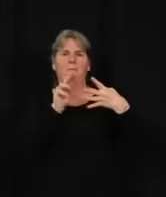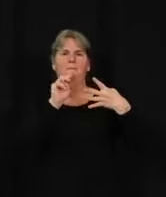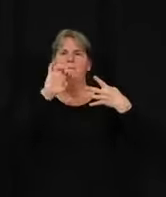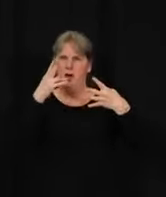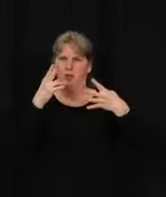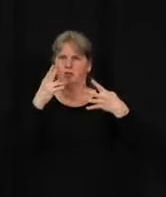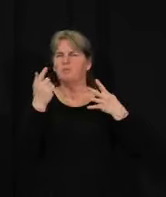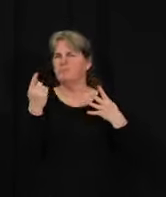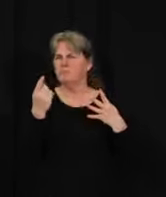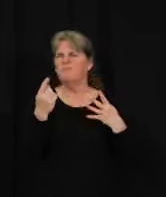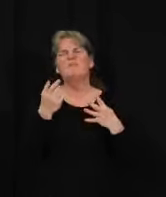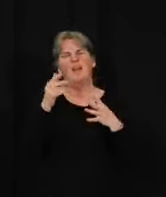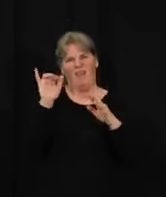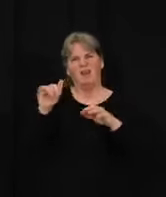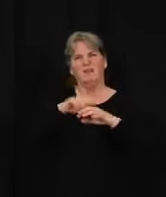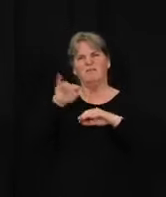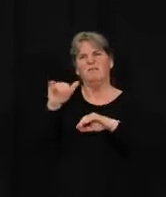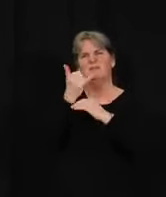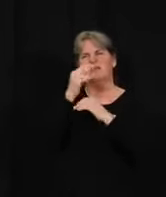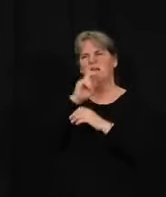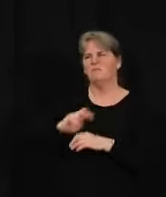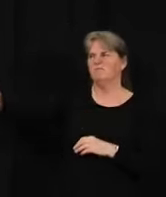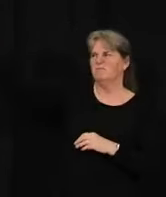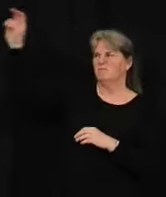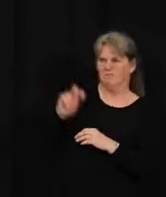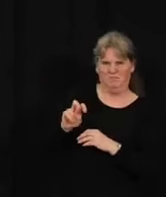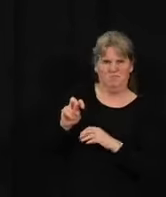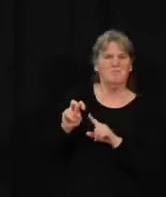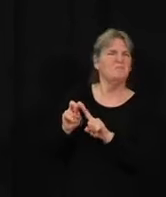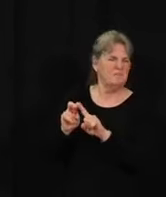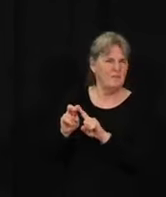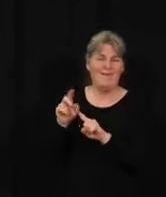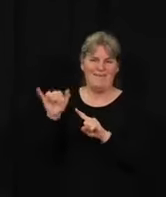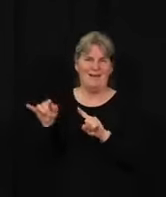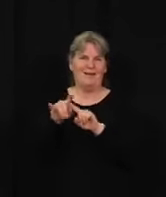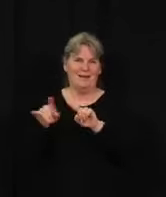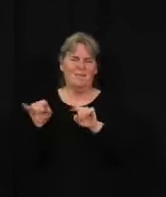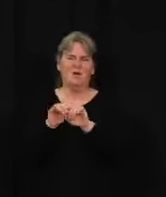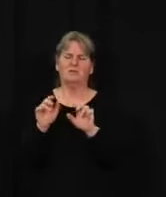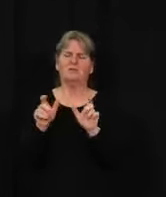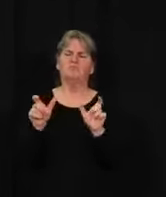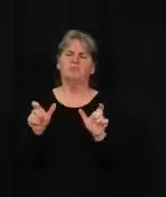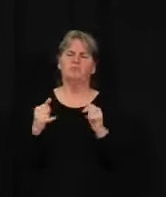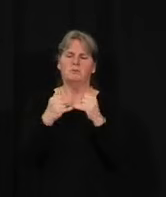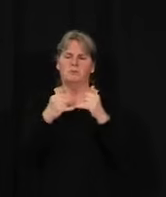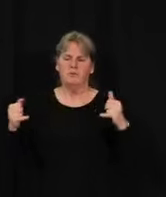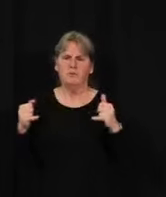at a time when we already had travel restrictions coming into Canada and around the time that border restrictions were just